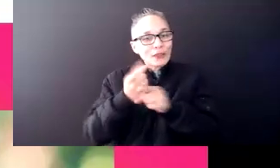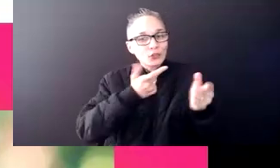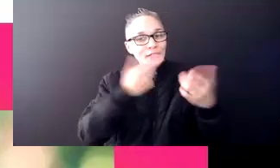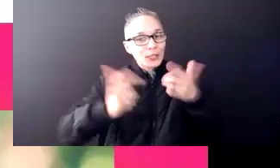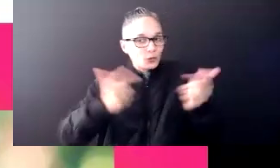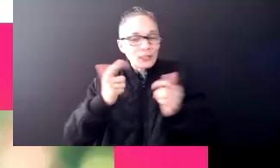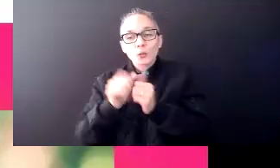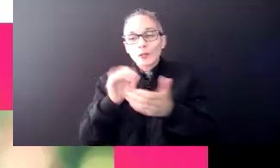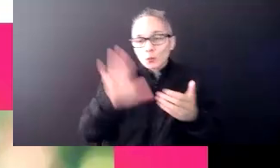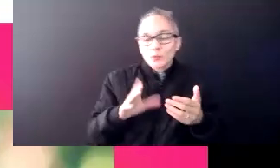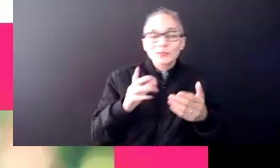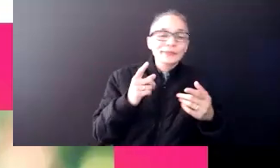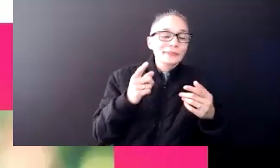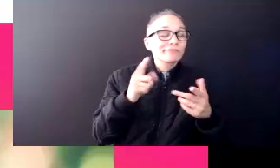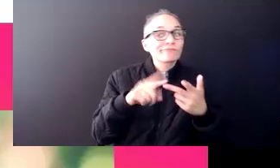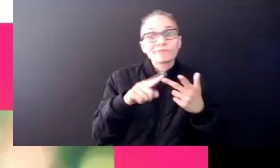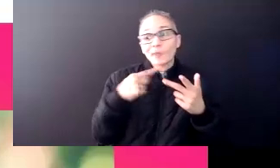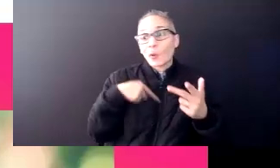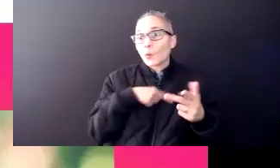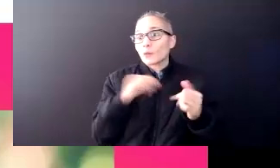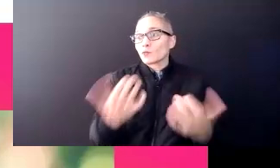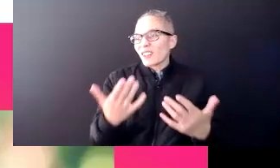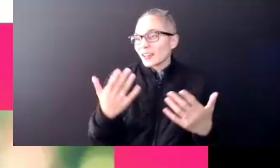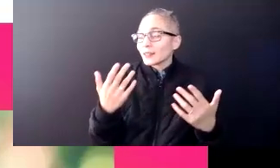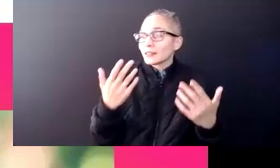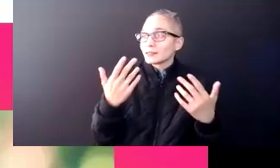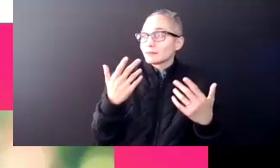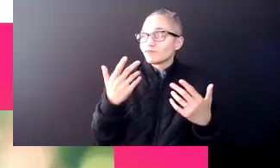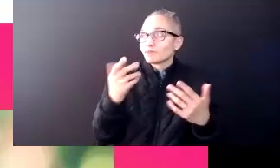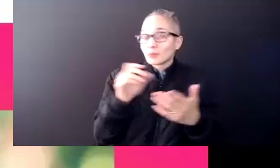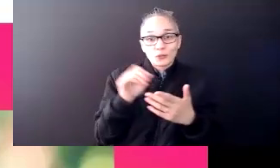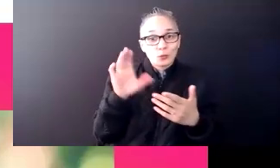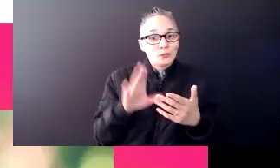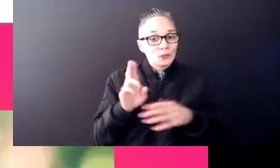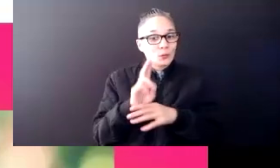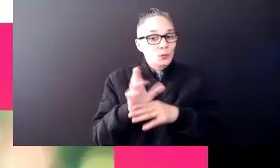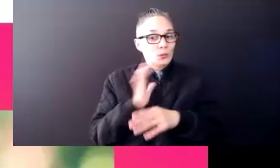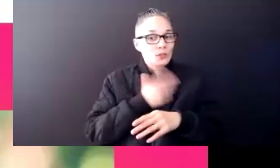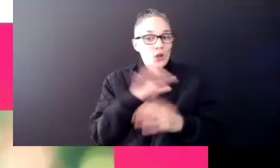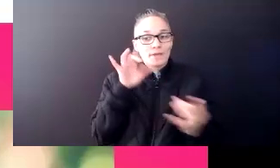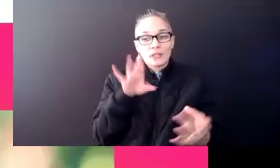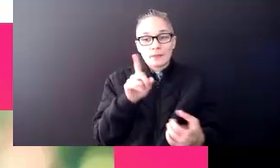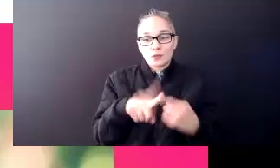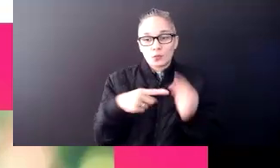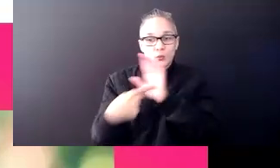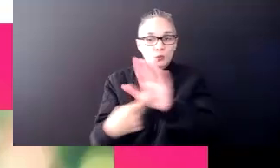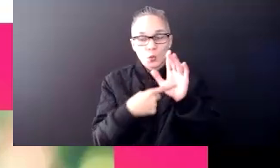you know, allowing, you know, are we providing or are we allowing students to use our feedback to show growth in their learning?